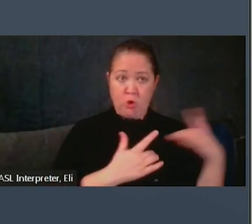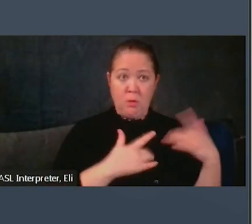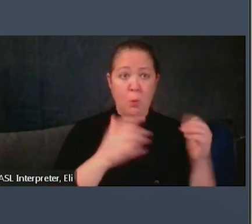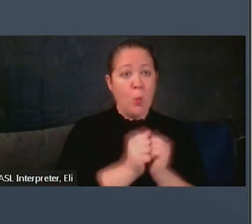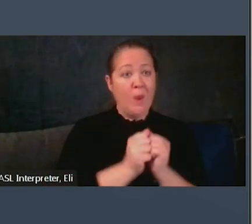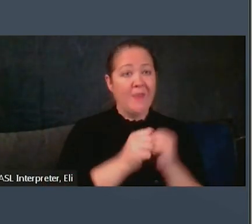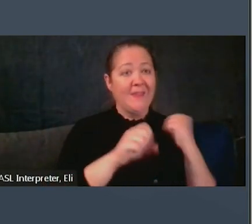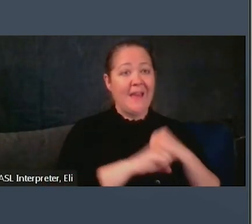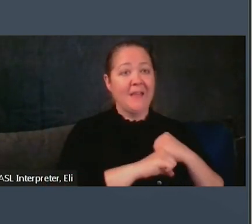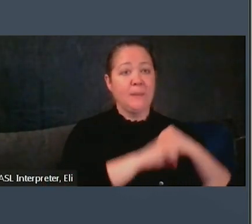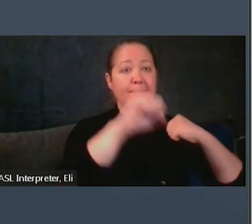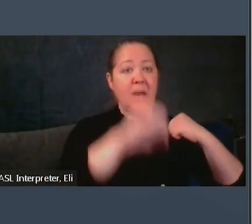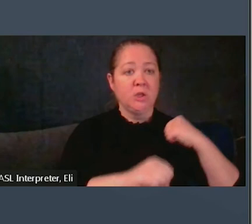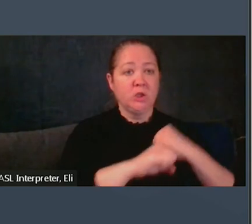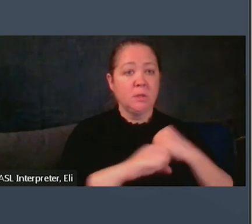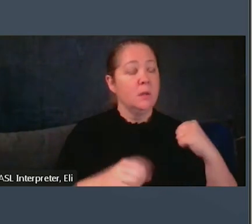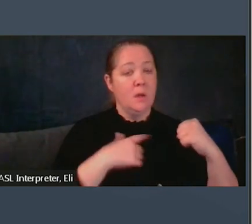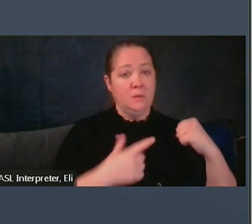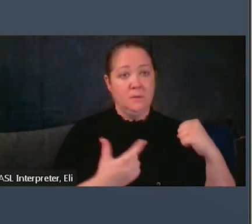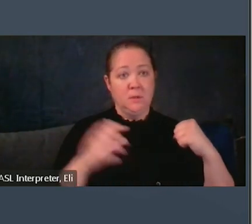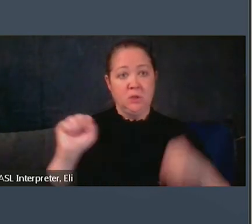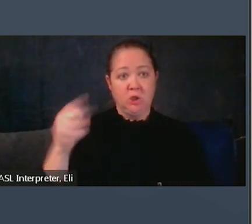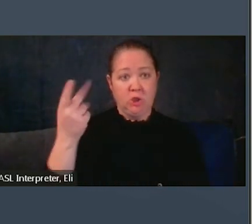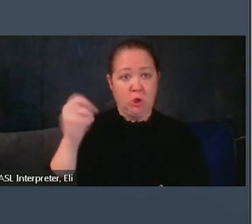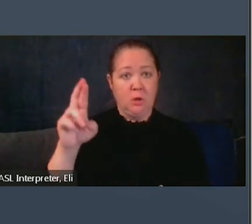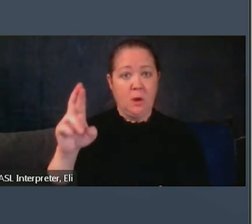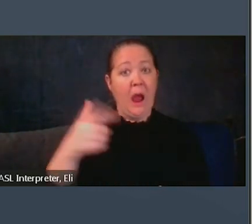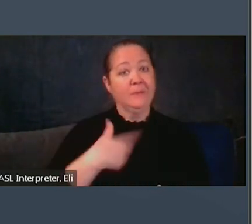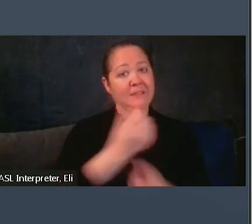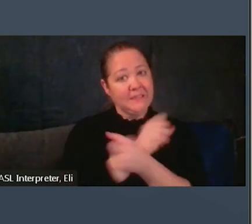shelter is my safety as a woman within my own neighborhood.